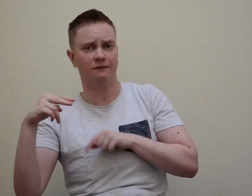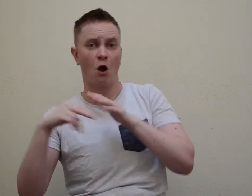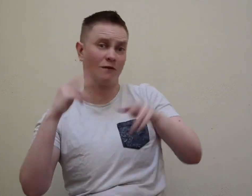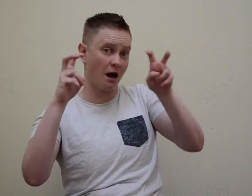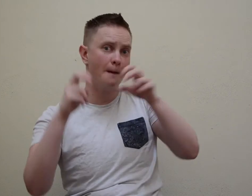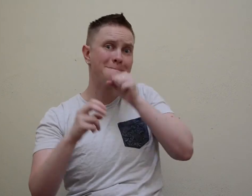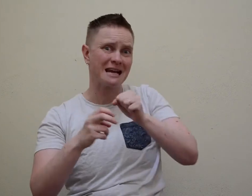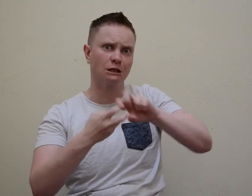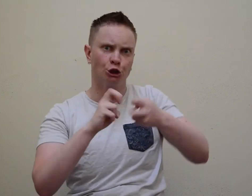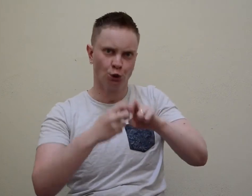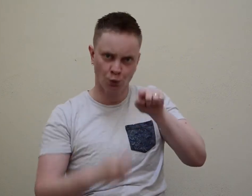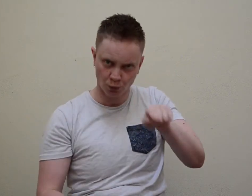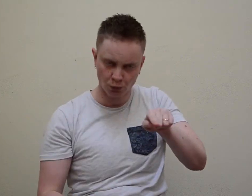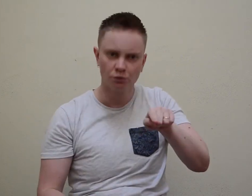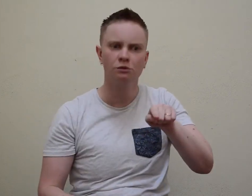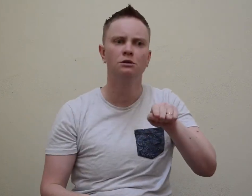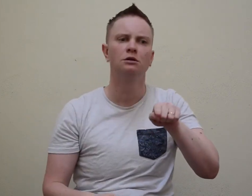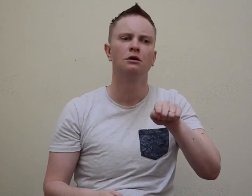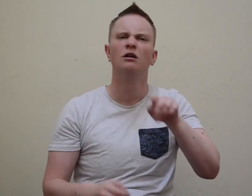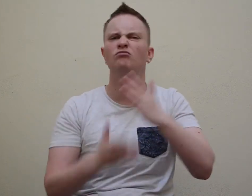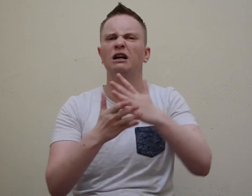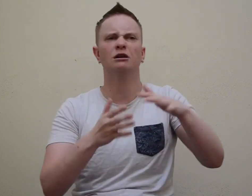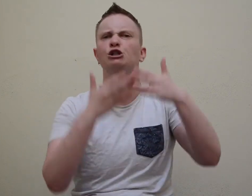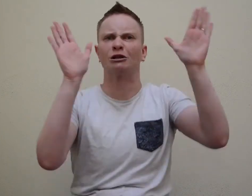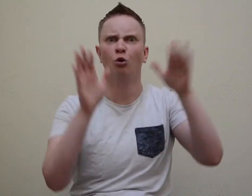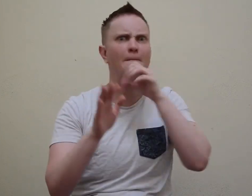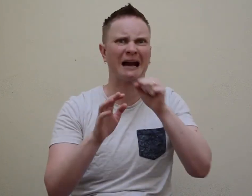my wife's perspectives, just about those male issues that I was talking about.